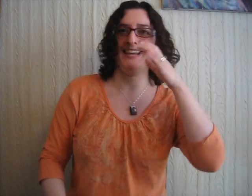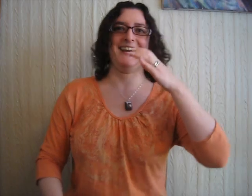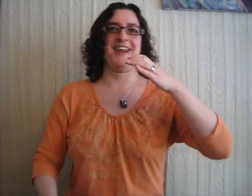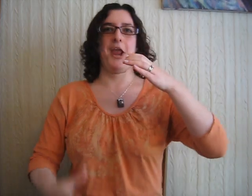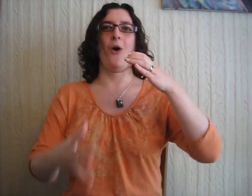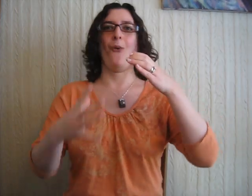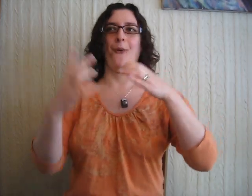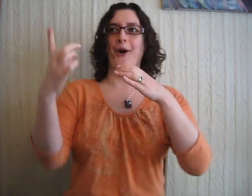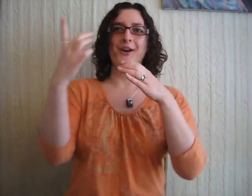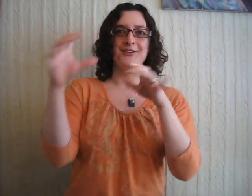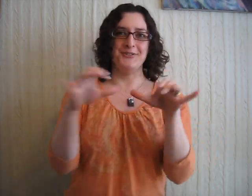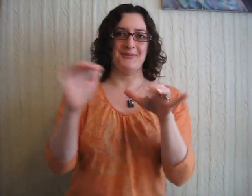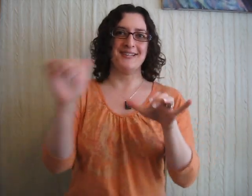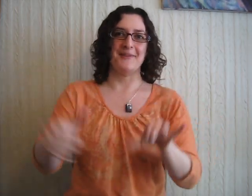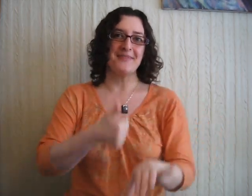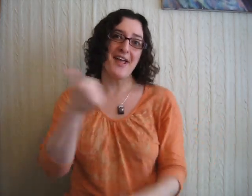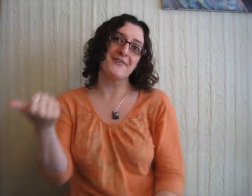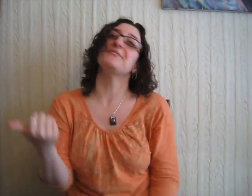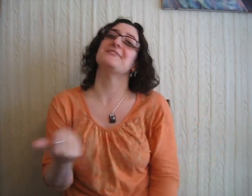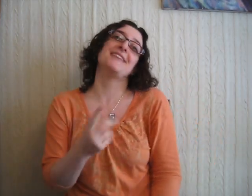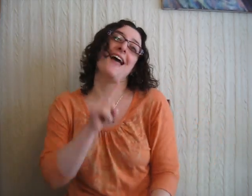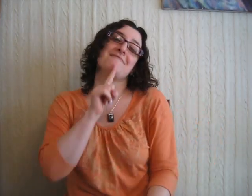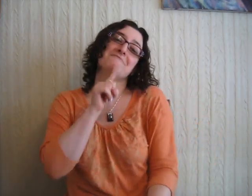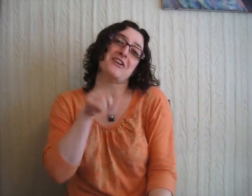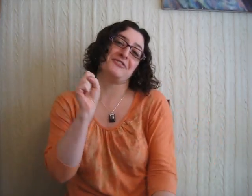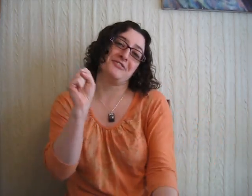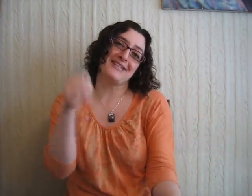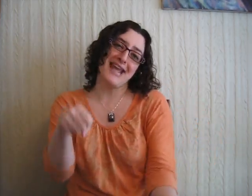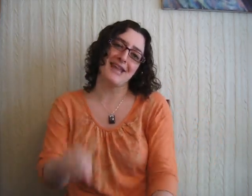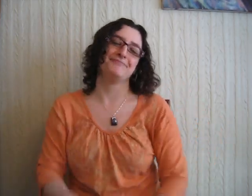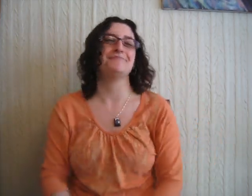Or doing something else, and the answer is that they can